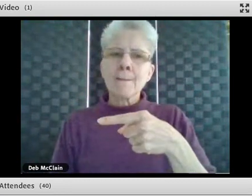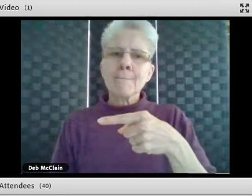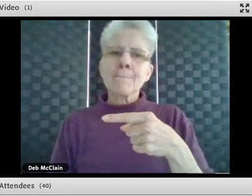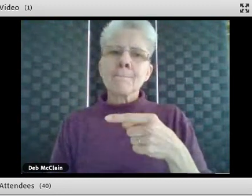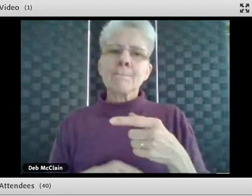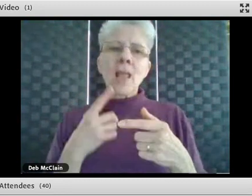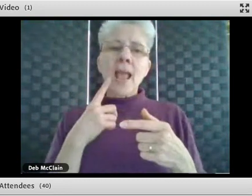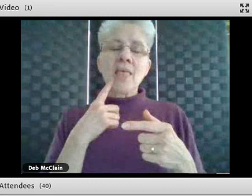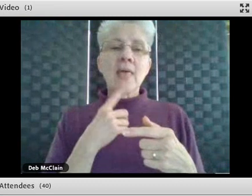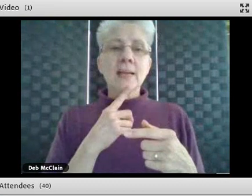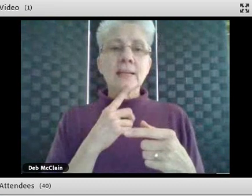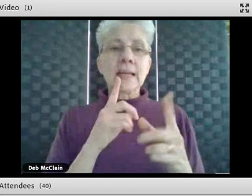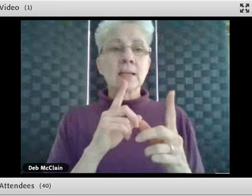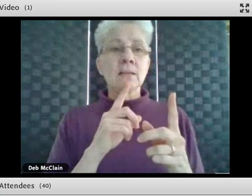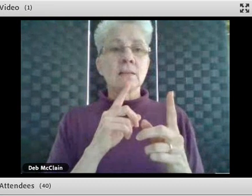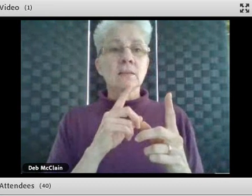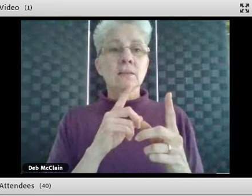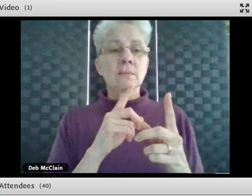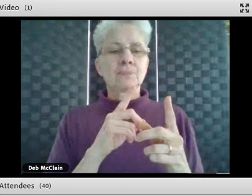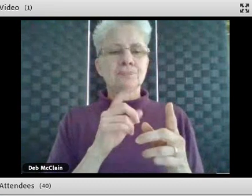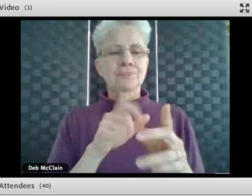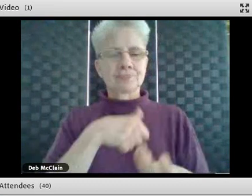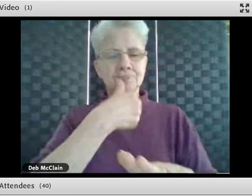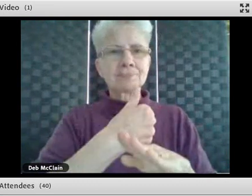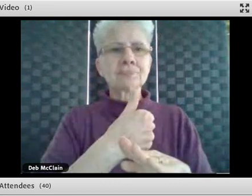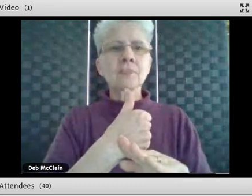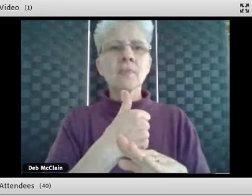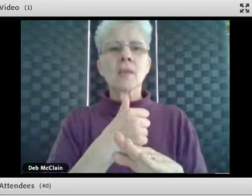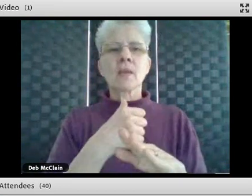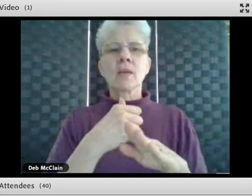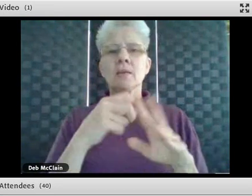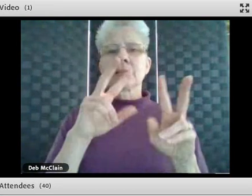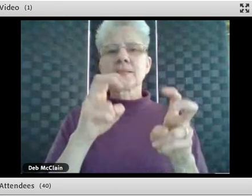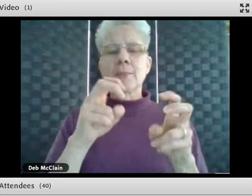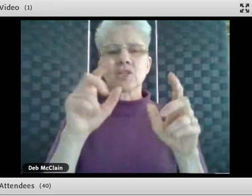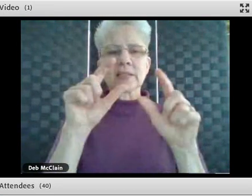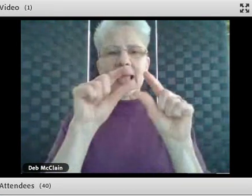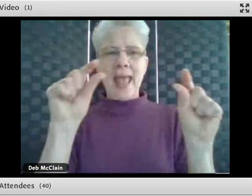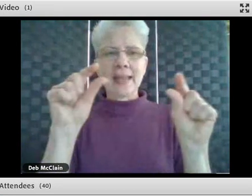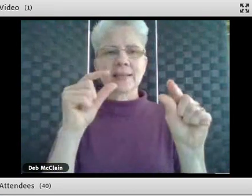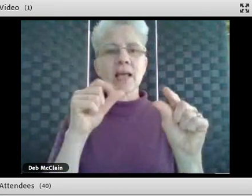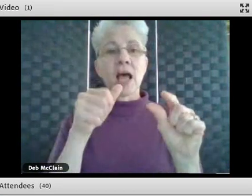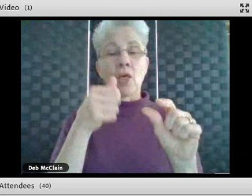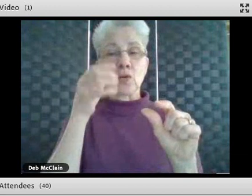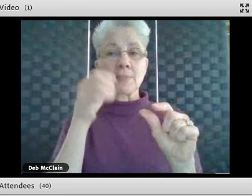And assigning subject headings. Another important concept that we need to keep in mind